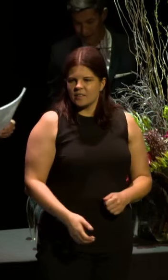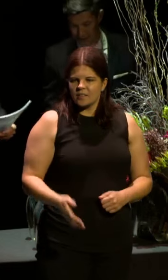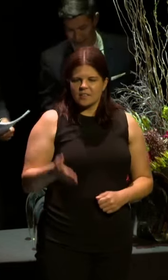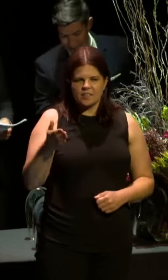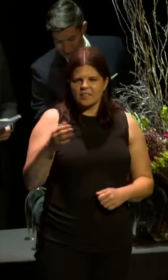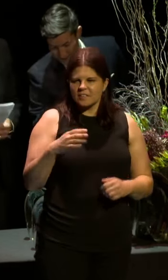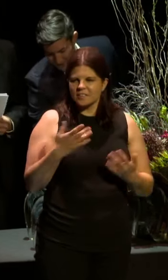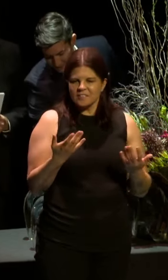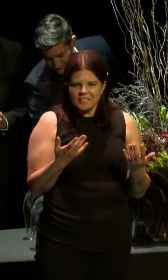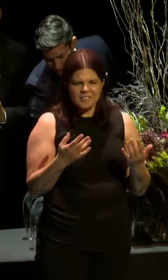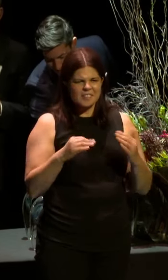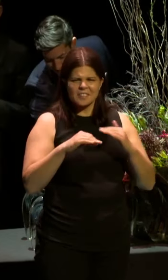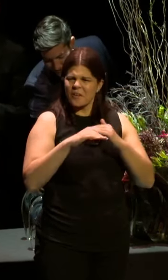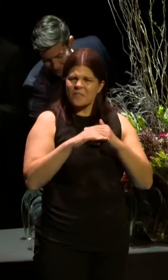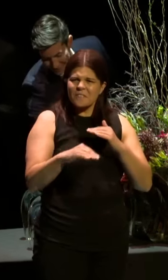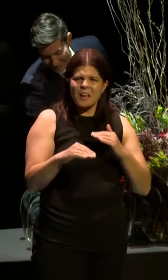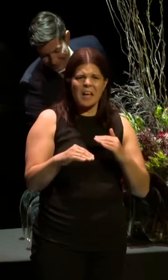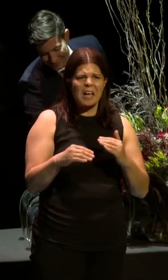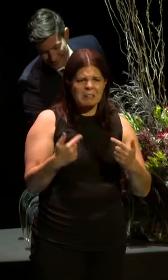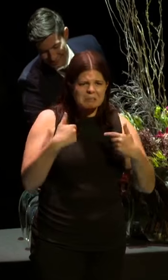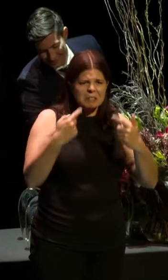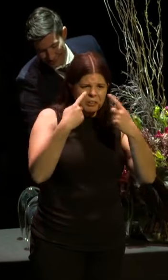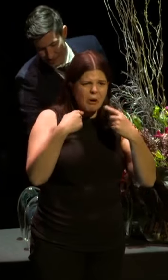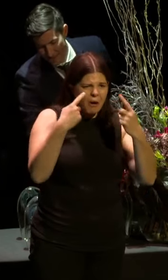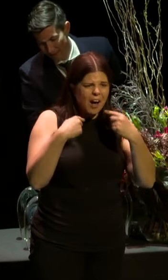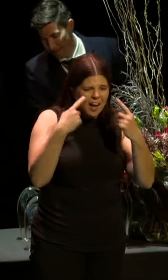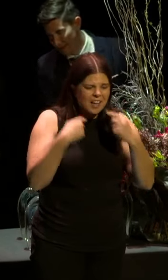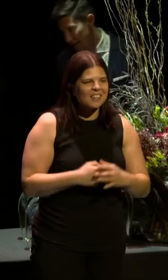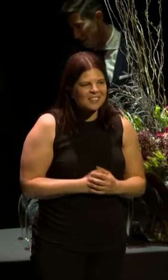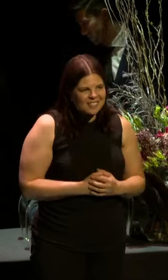Thank you. Oh, Jeremy, that's not fair. You nearly made me cry.